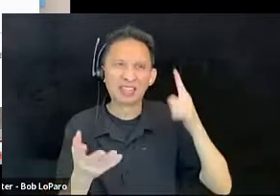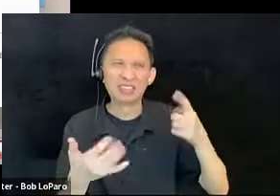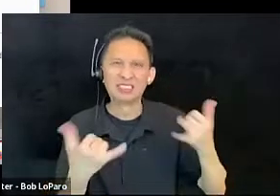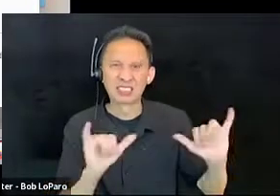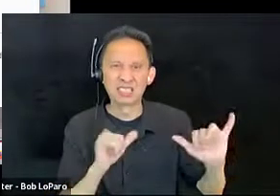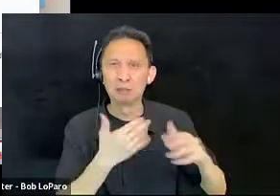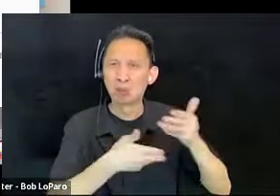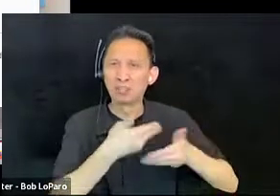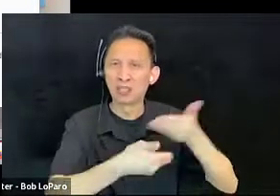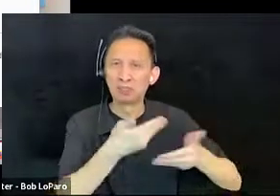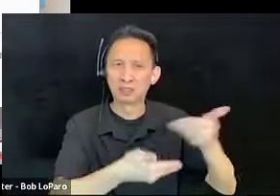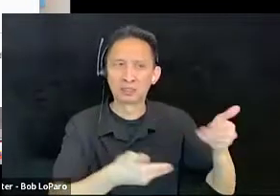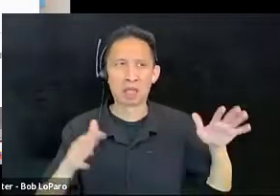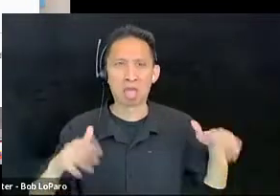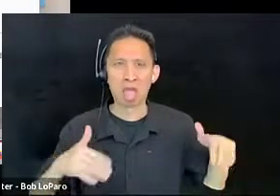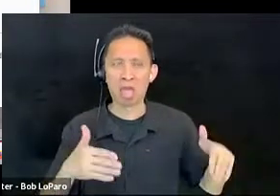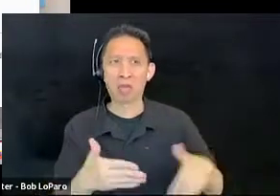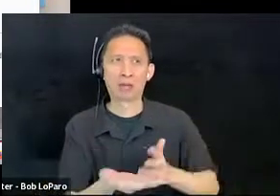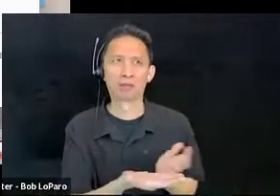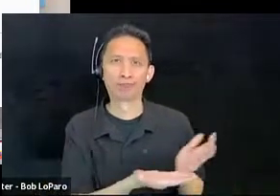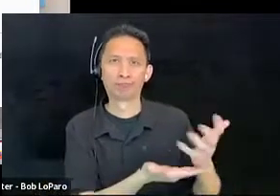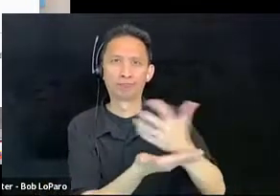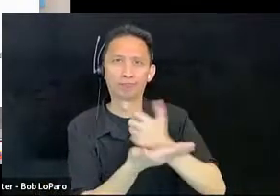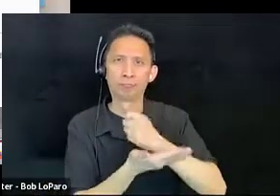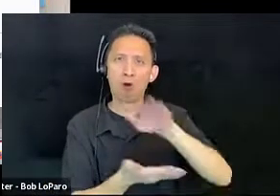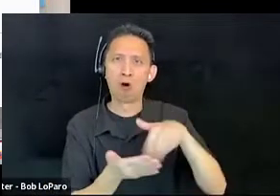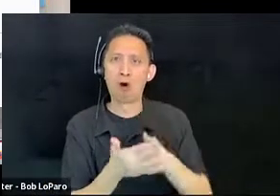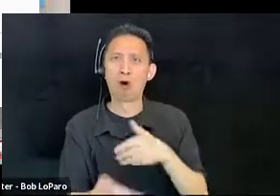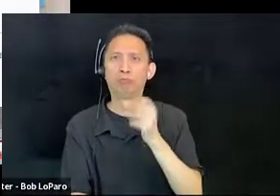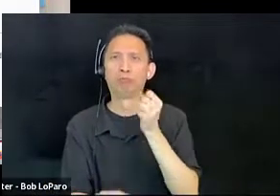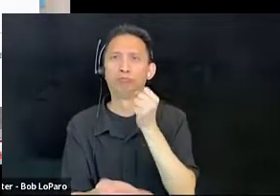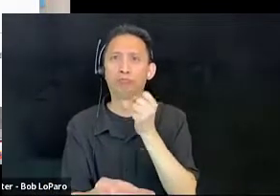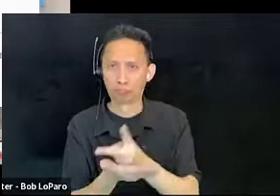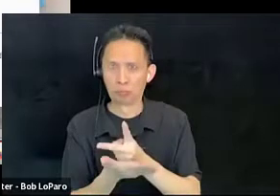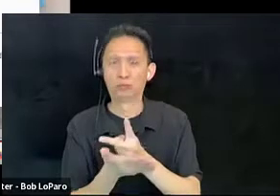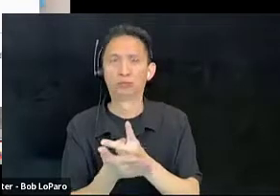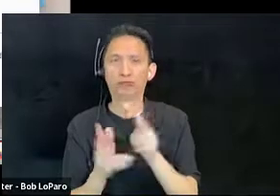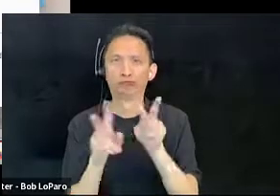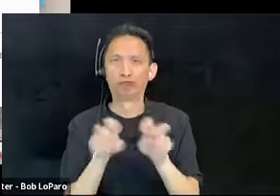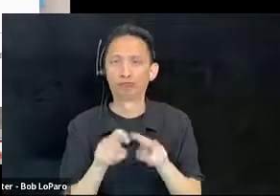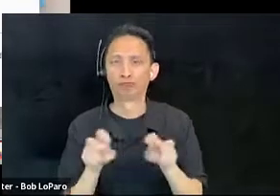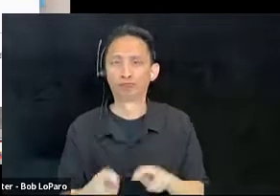but if anybody is interested in testing it out and seeing what you think, I would love that,